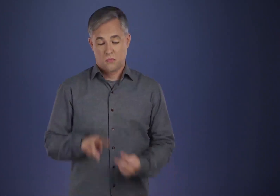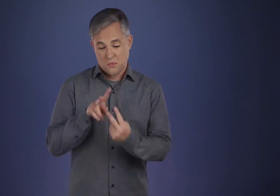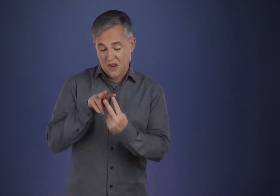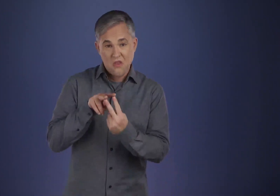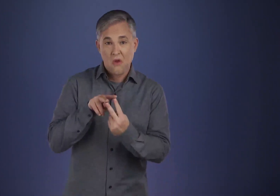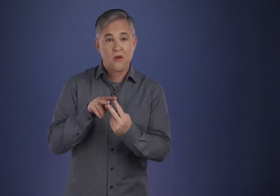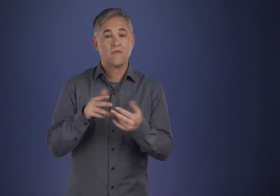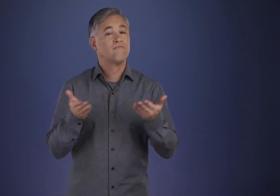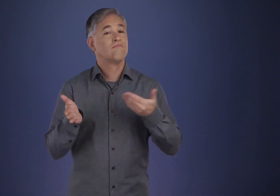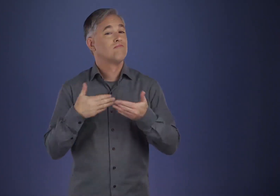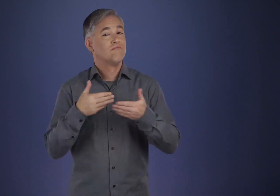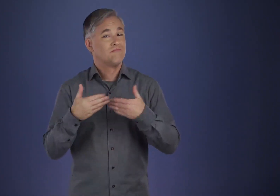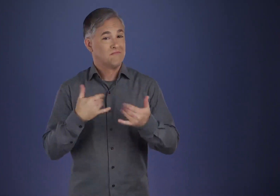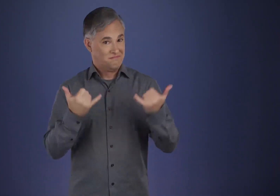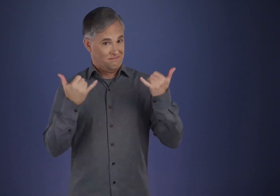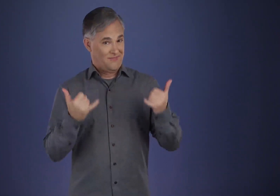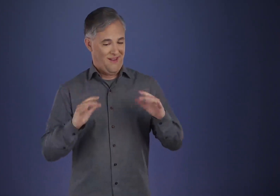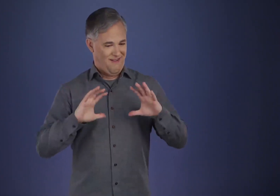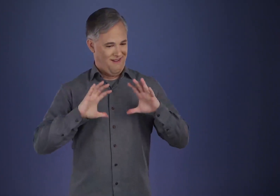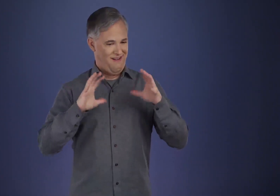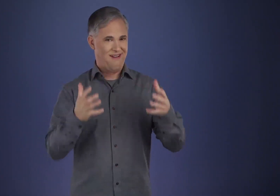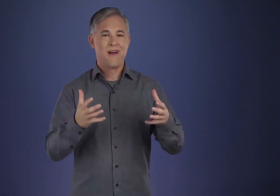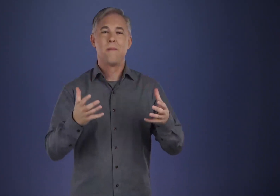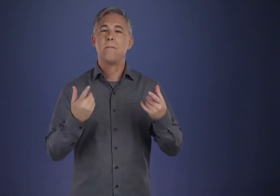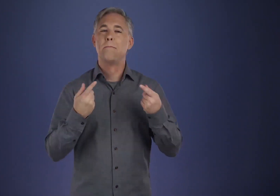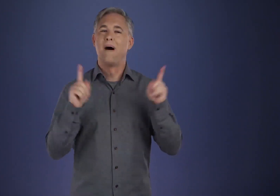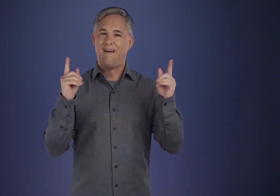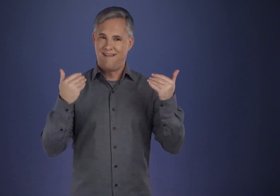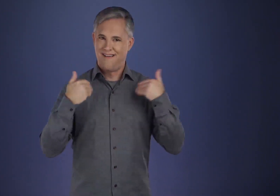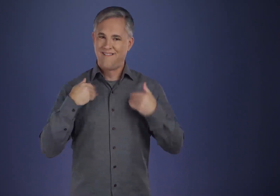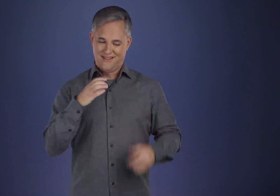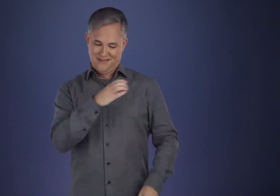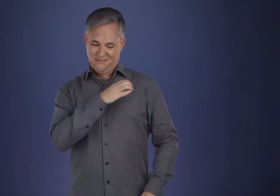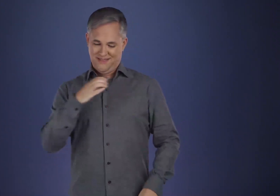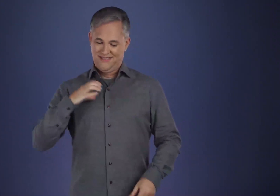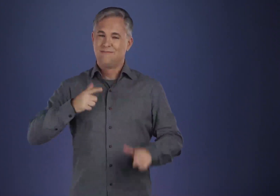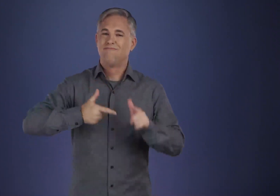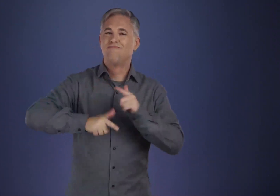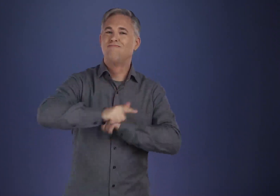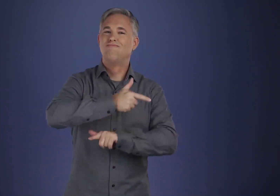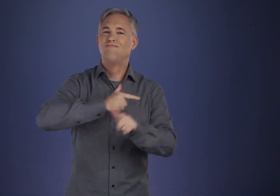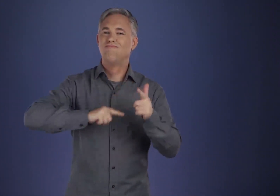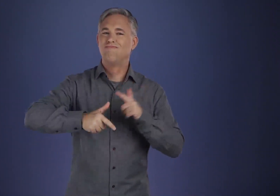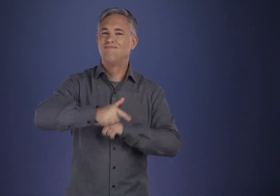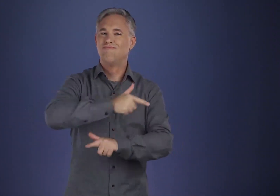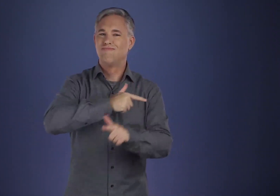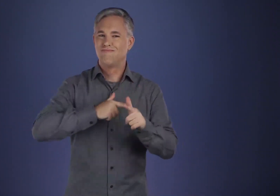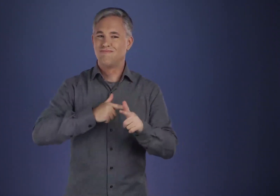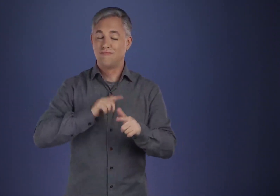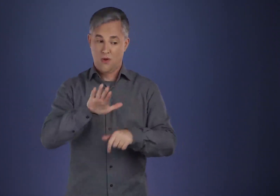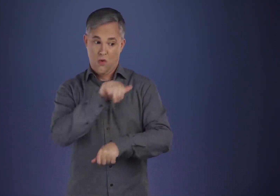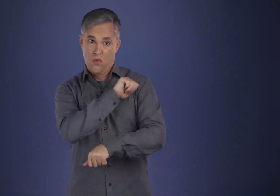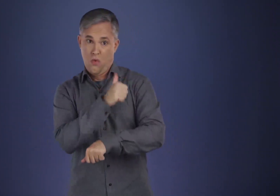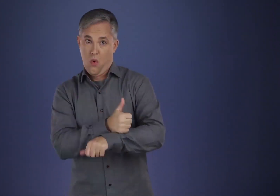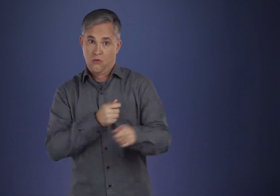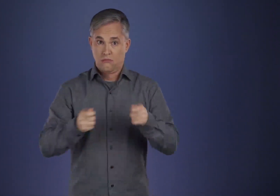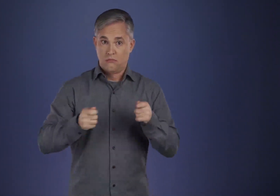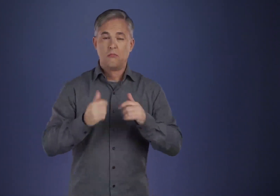In either case, the group now has a so-called rotating committee, very sharply limited in its authority.